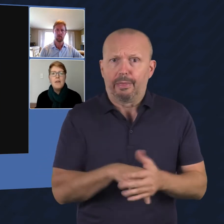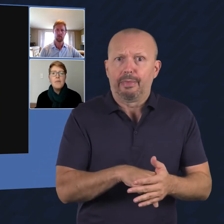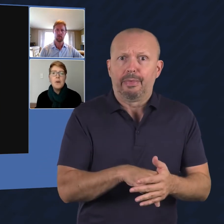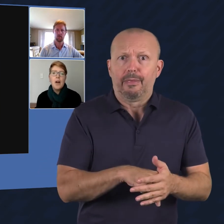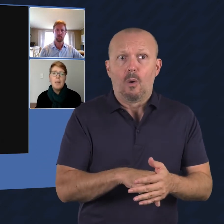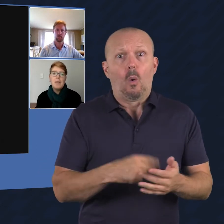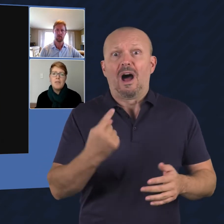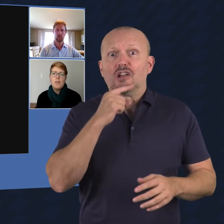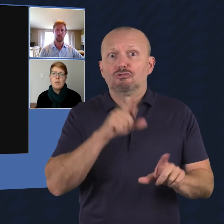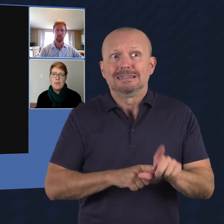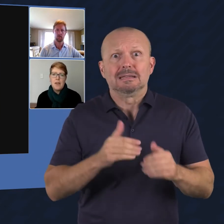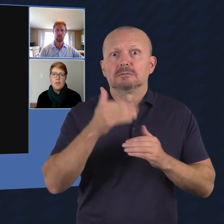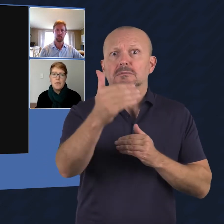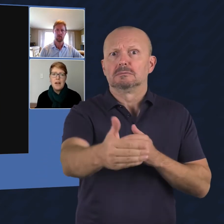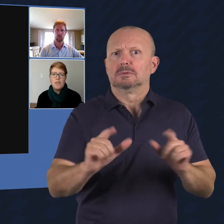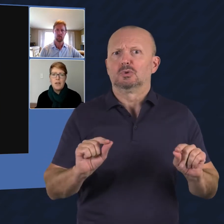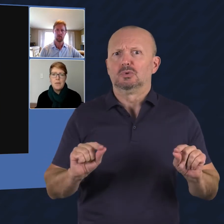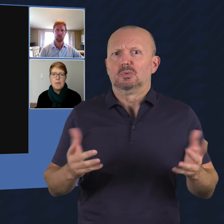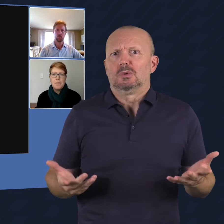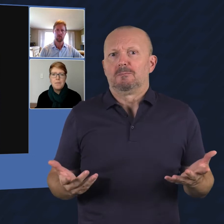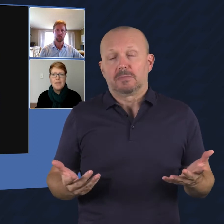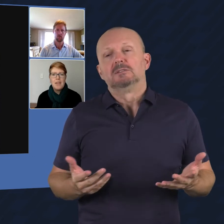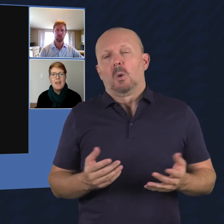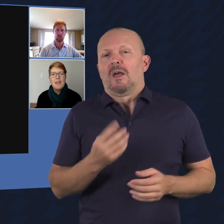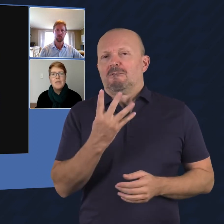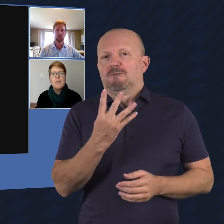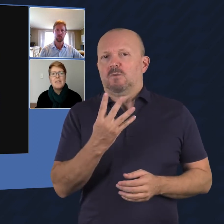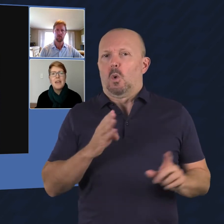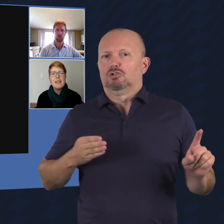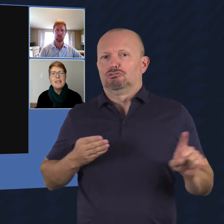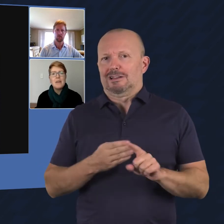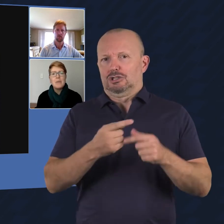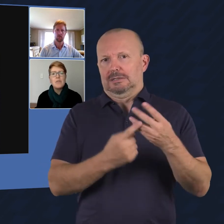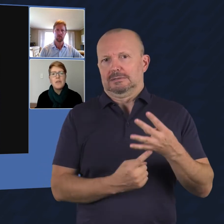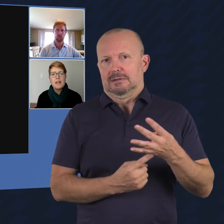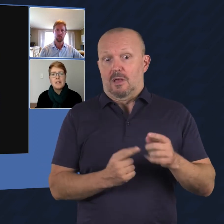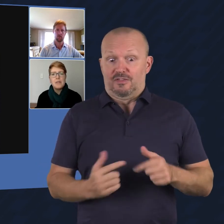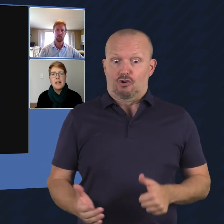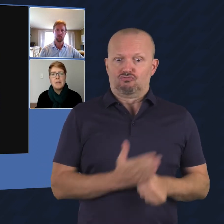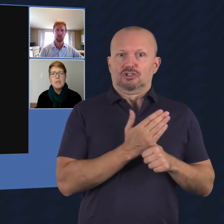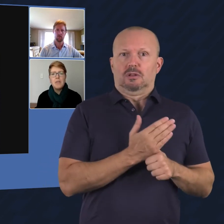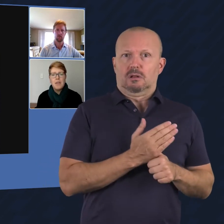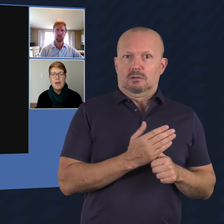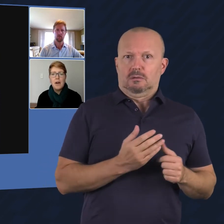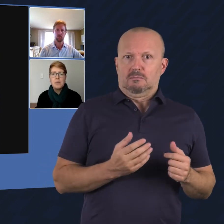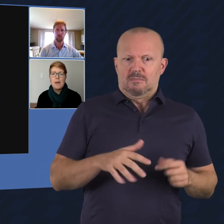There are four common digital preservation strategies: To maintain the original technical environment, the hardware,